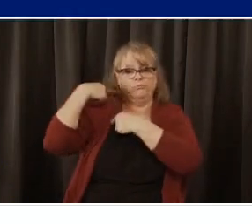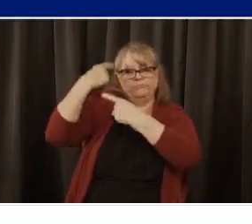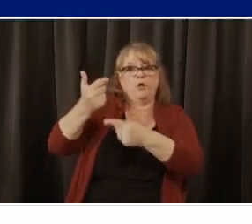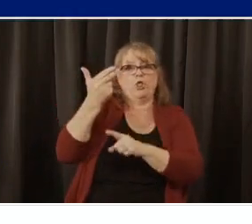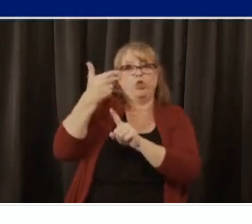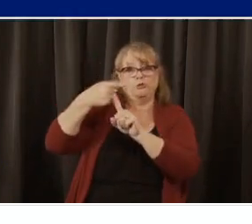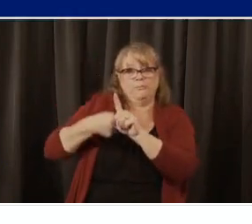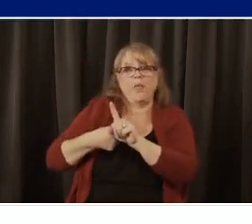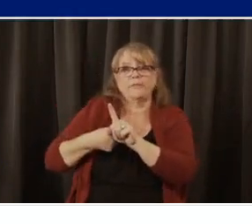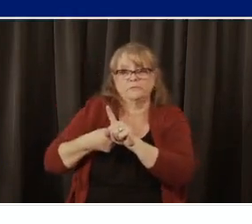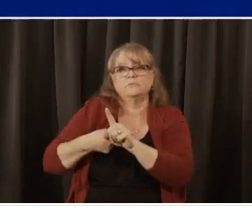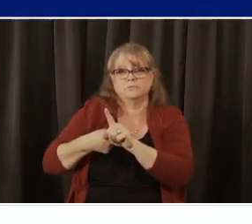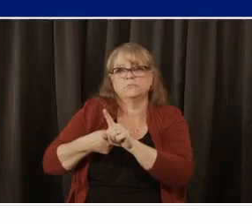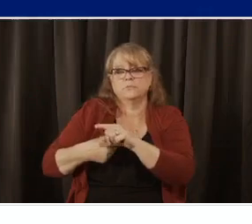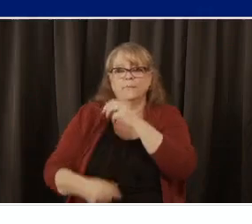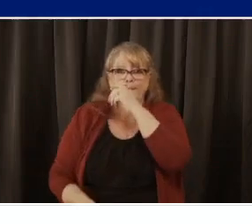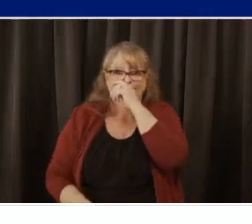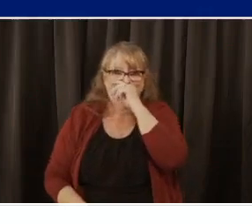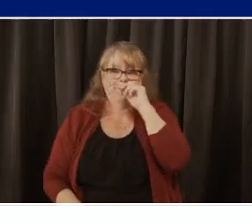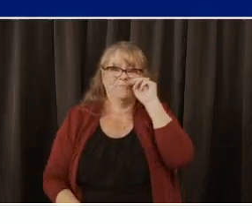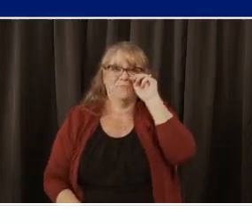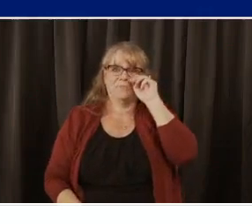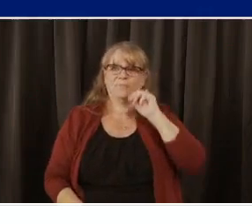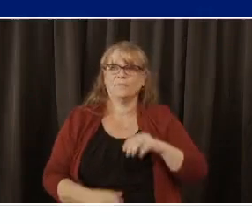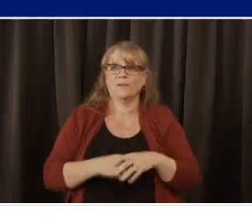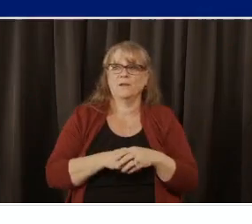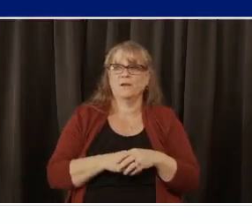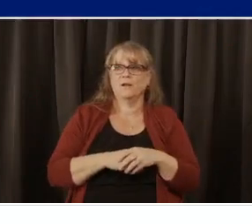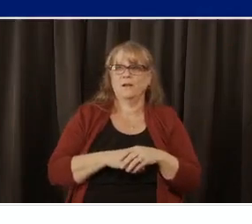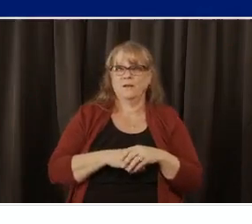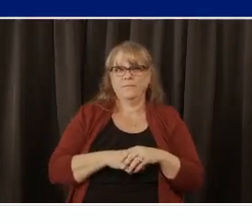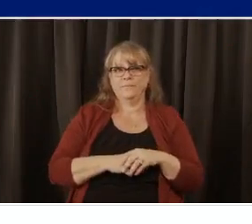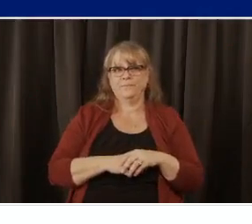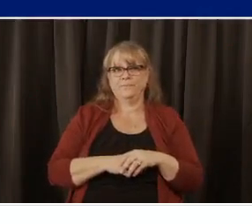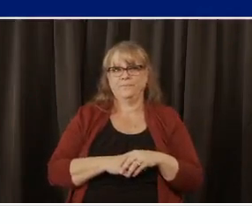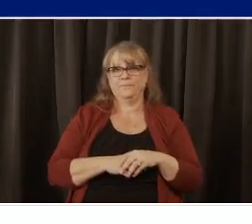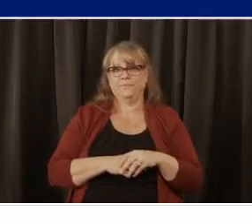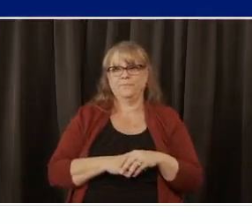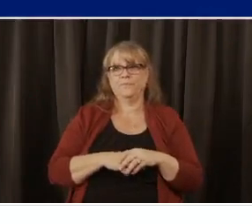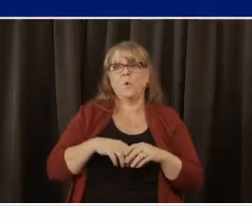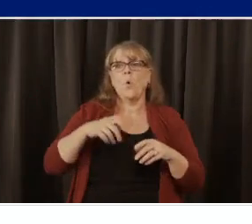allow us to ensure that our healthcare providers that are educators that other frontline workers